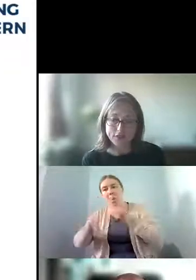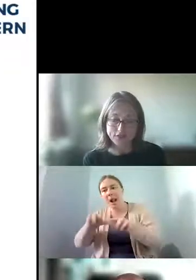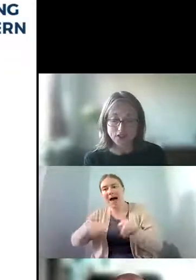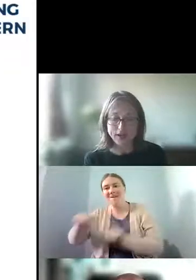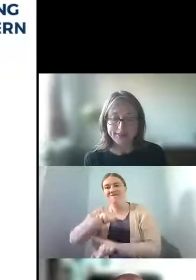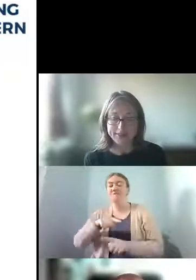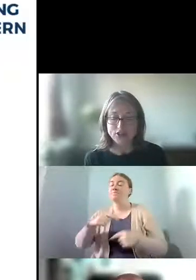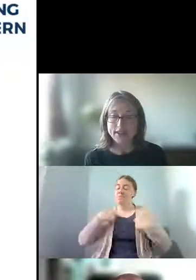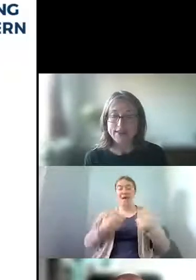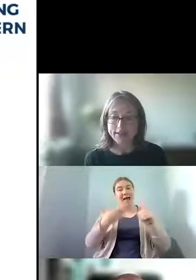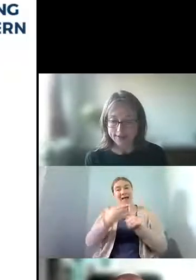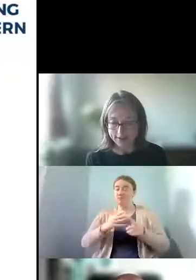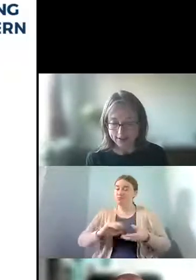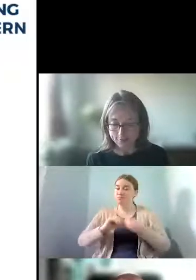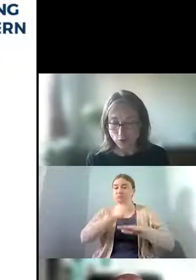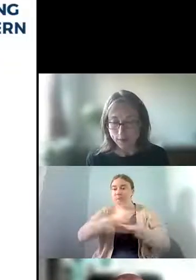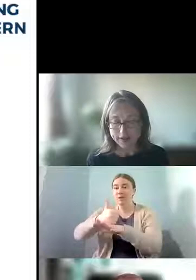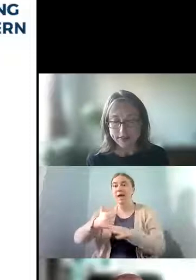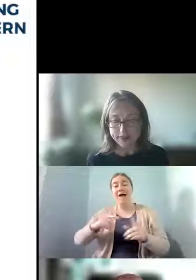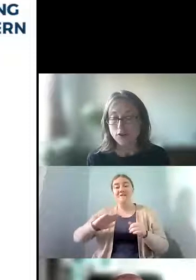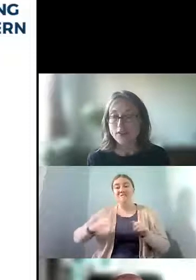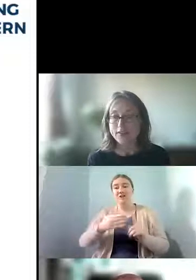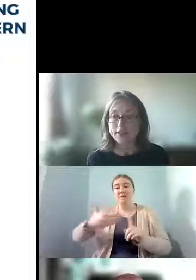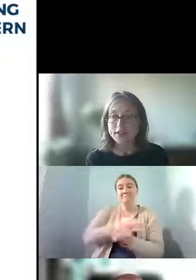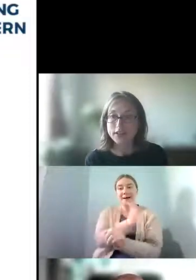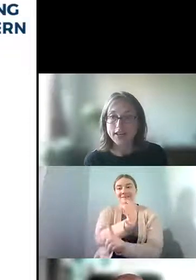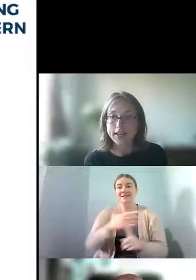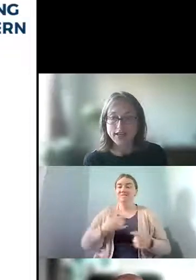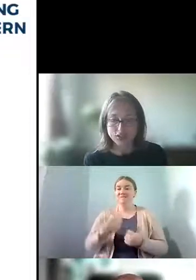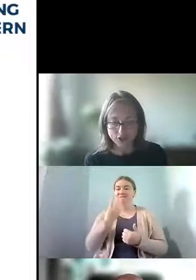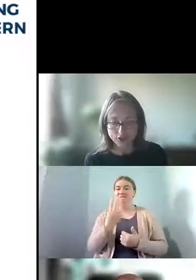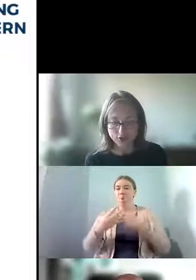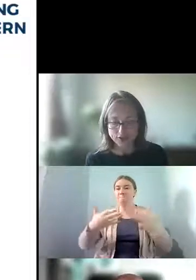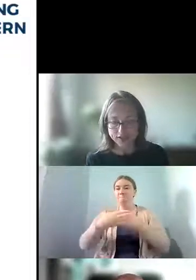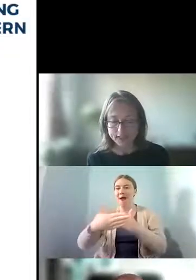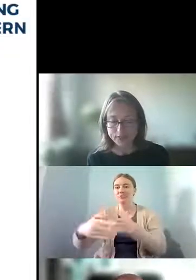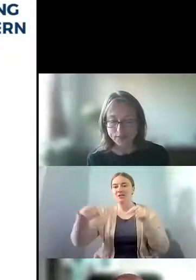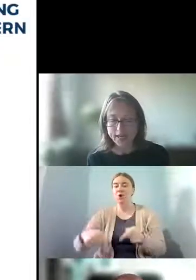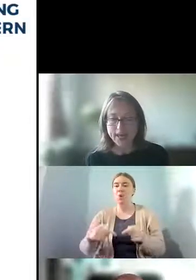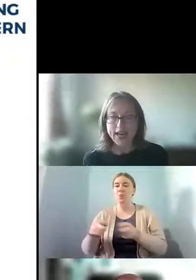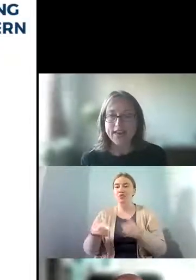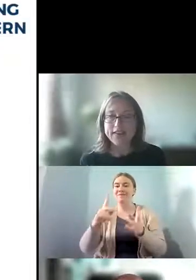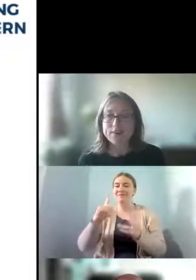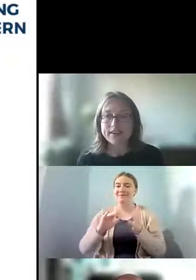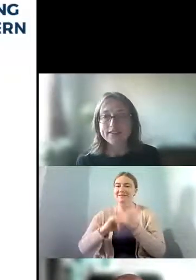fish passage at four barriers on the river severn and two on the river teme and this means that we